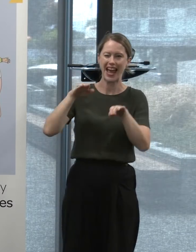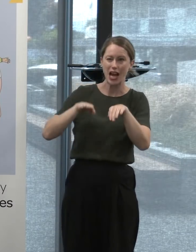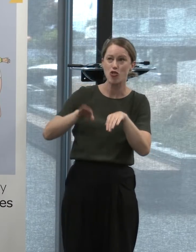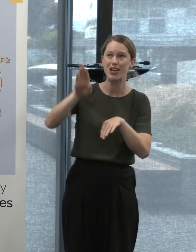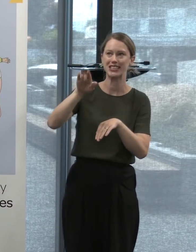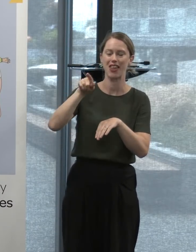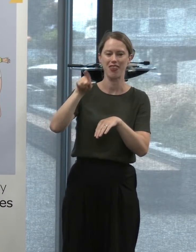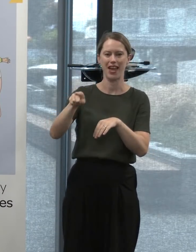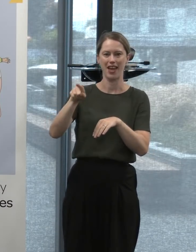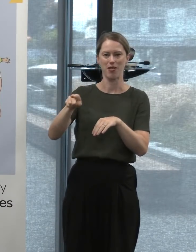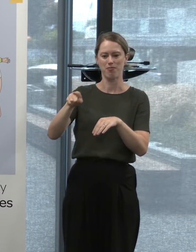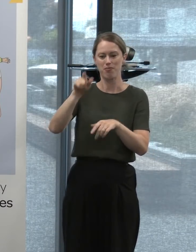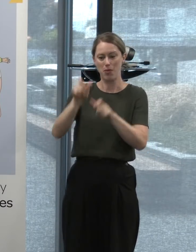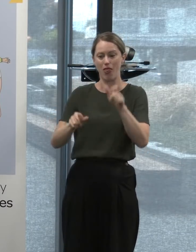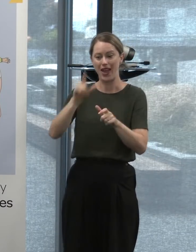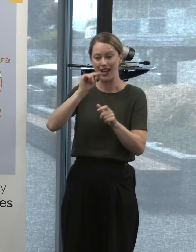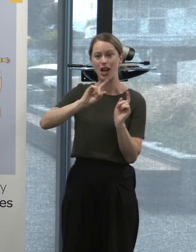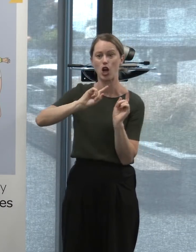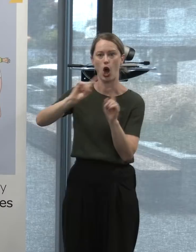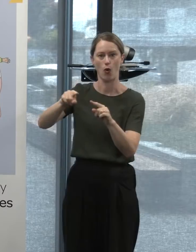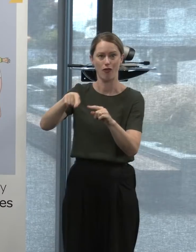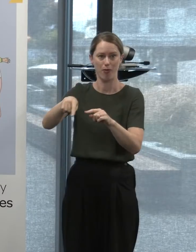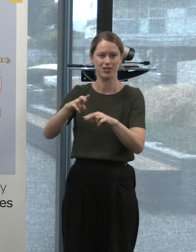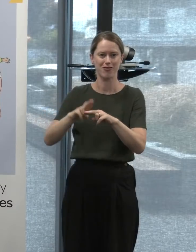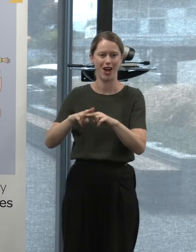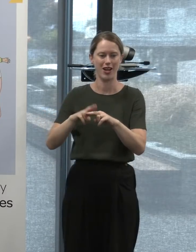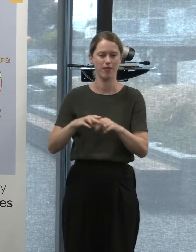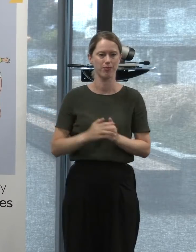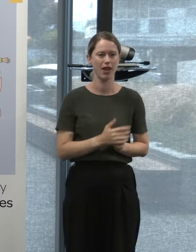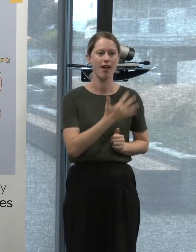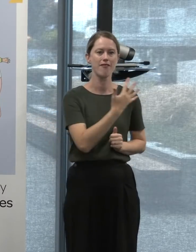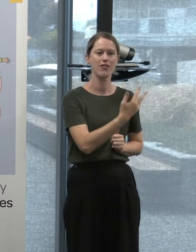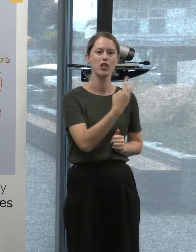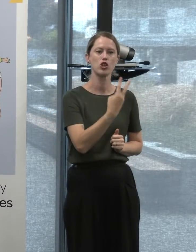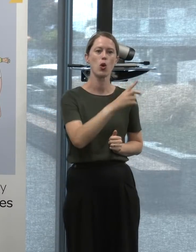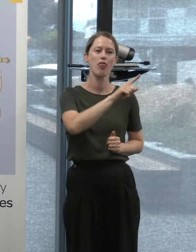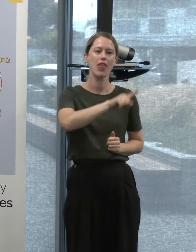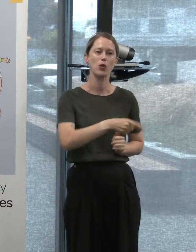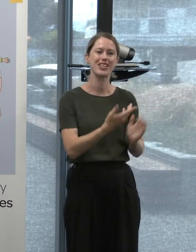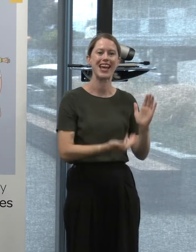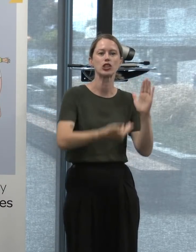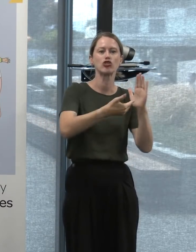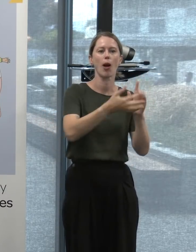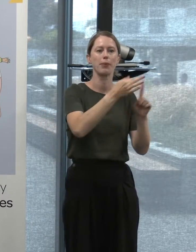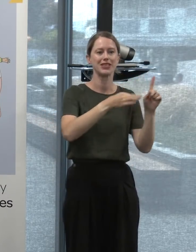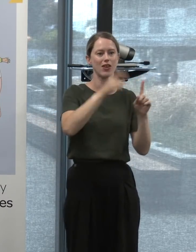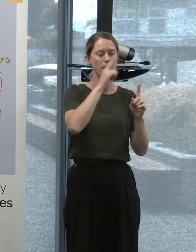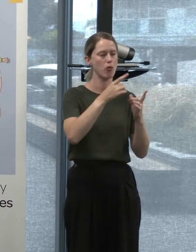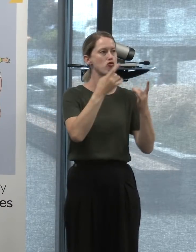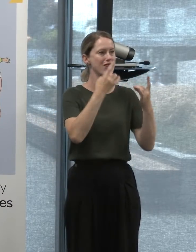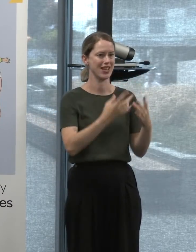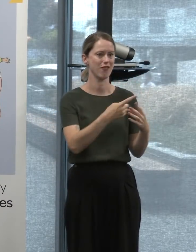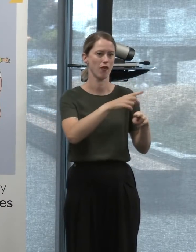It also means around an extra 100,000 Maori will be eligible